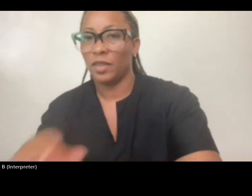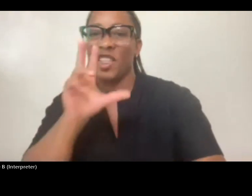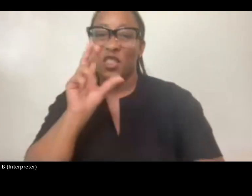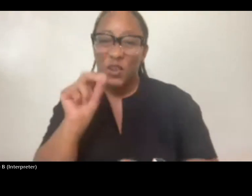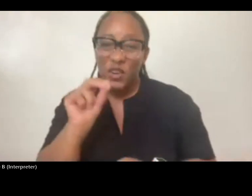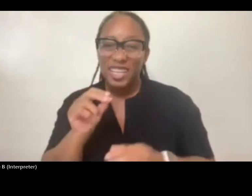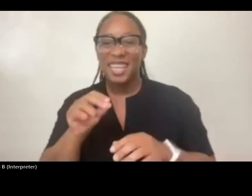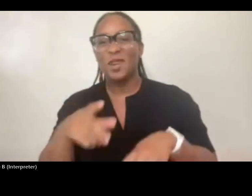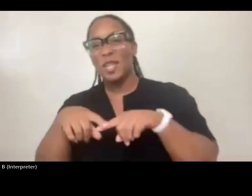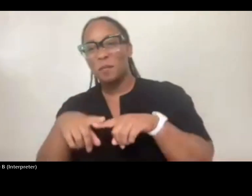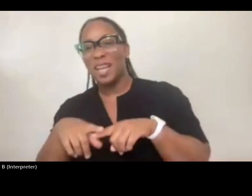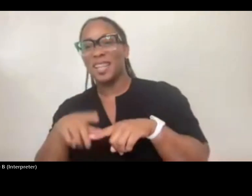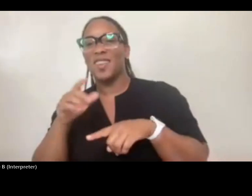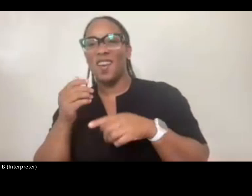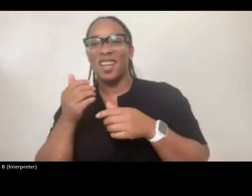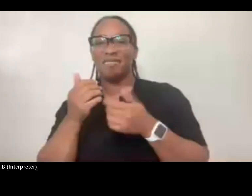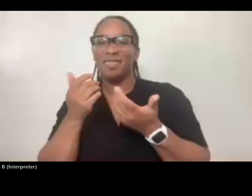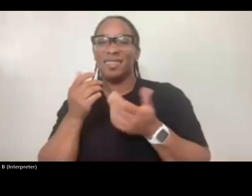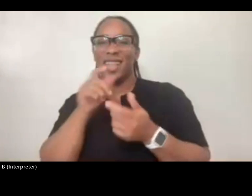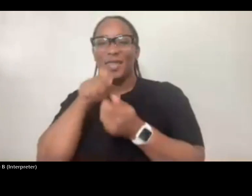Depends on the day. Yeah.